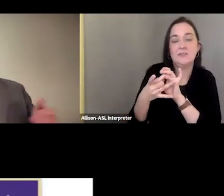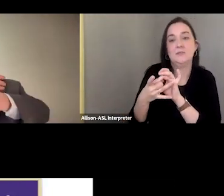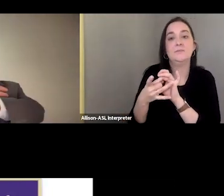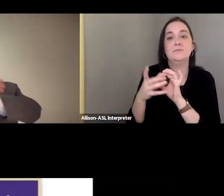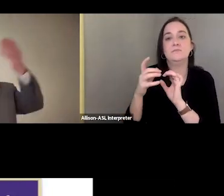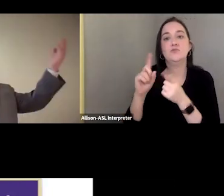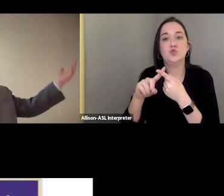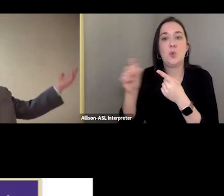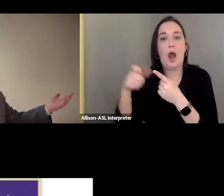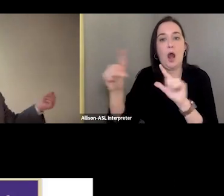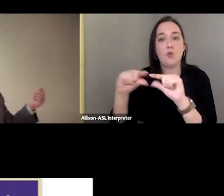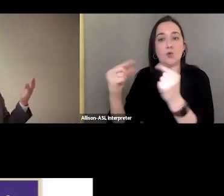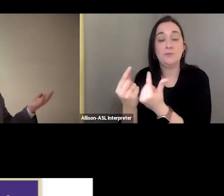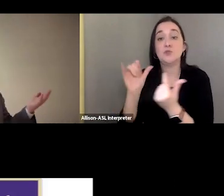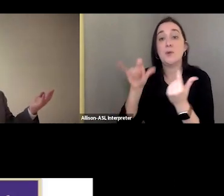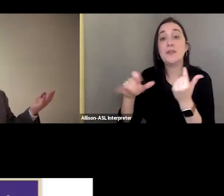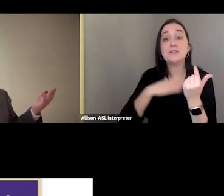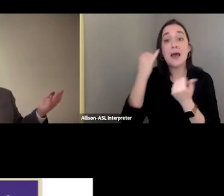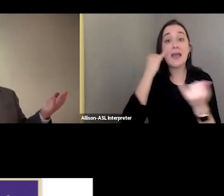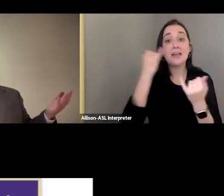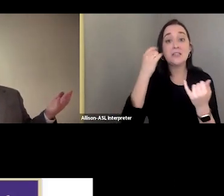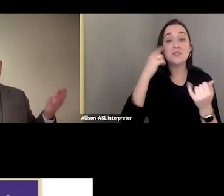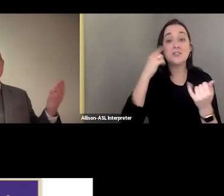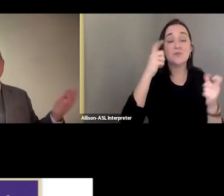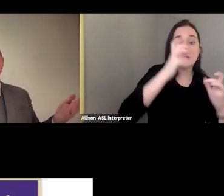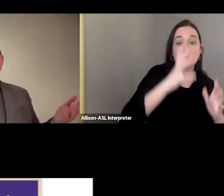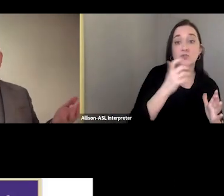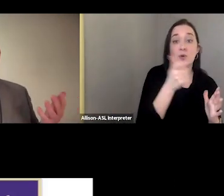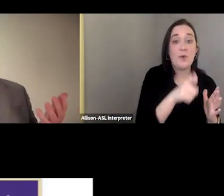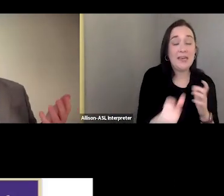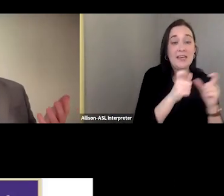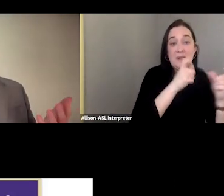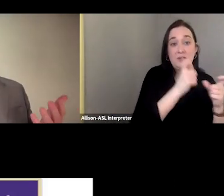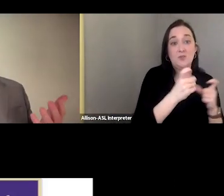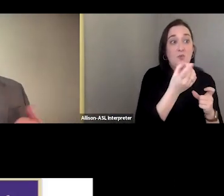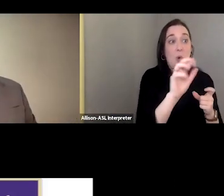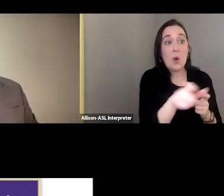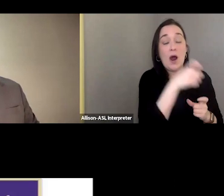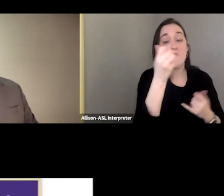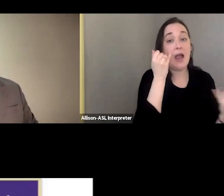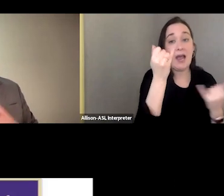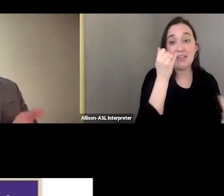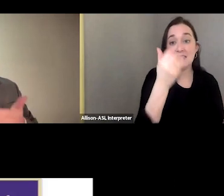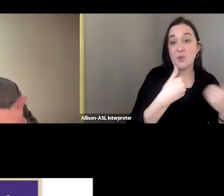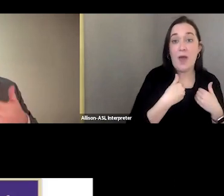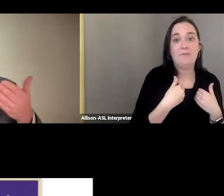Those are my ideas for administrators. I would love to talk to any other administrators about ideas or recommendations they might think about as a, as,